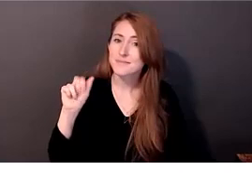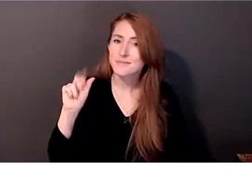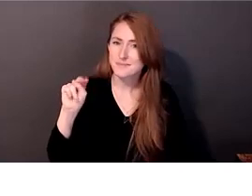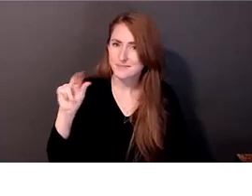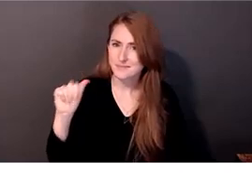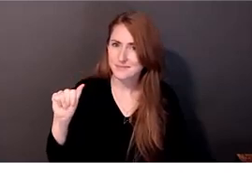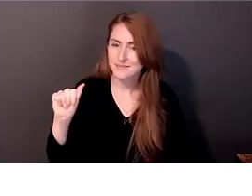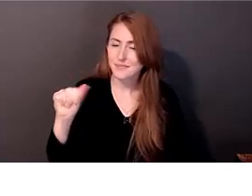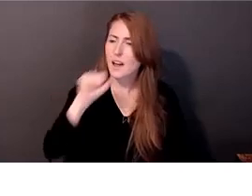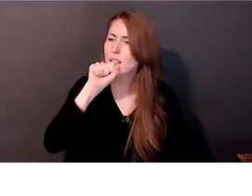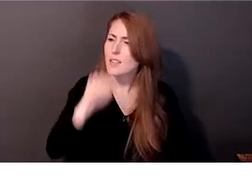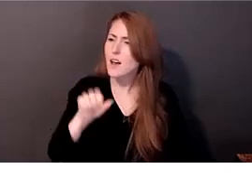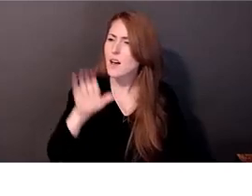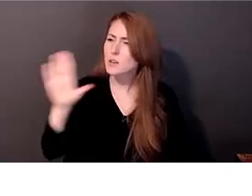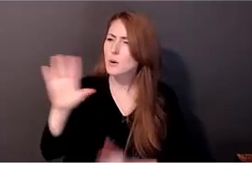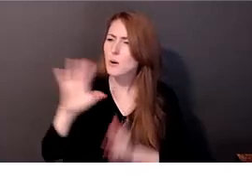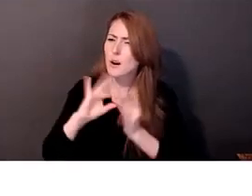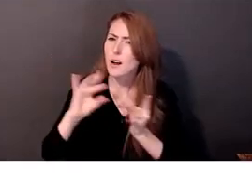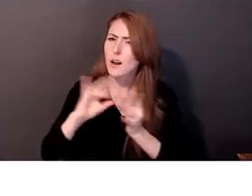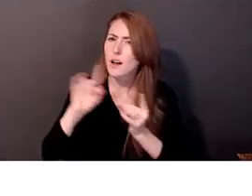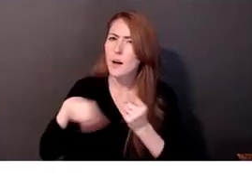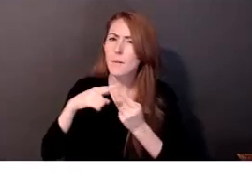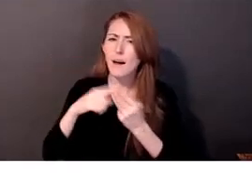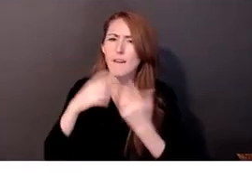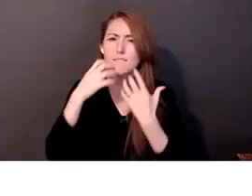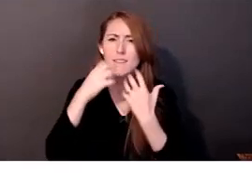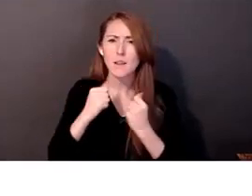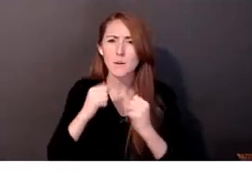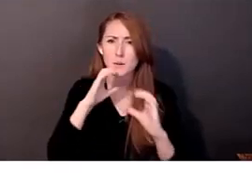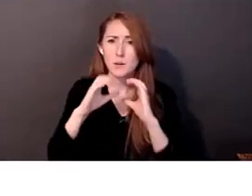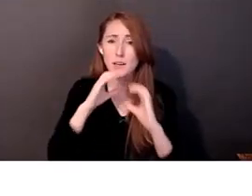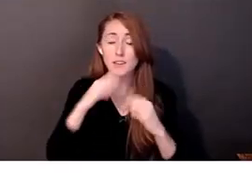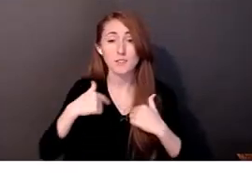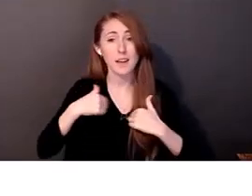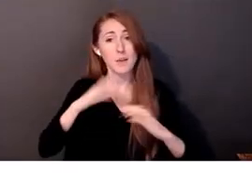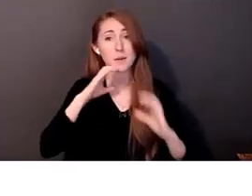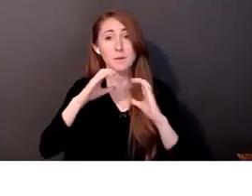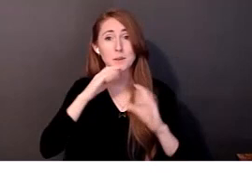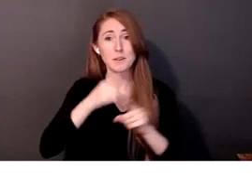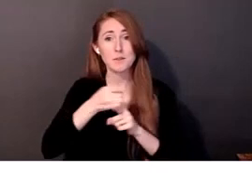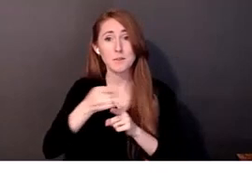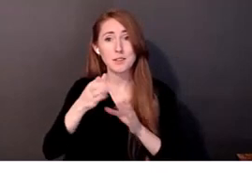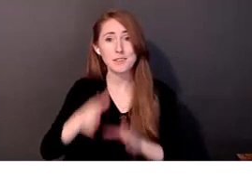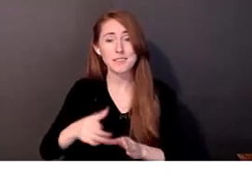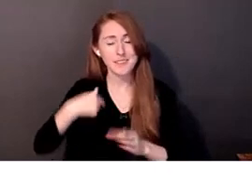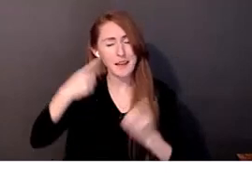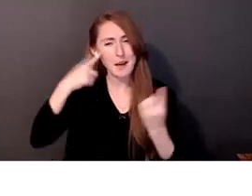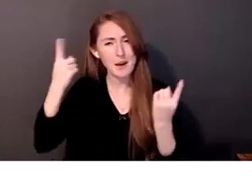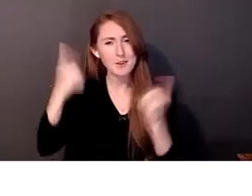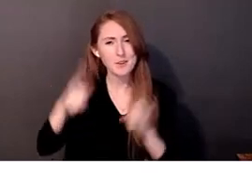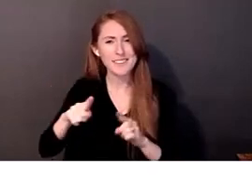As a communications specialist, I wholeheartedly agree. We've come to our final presentation